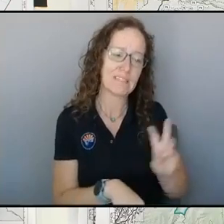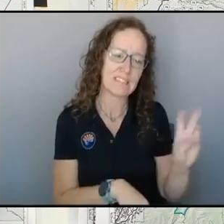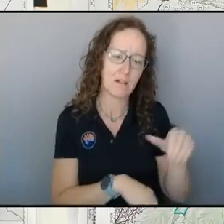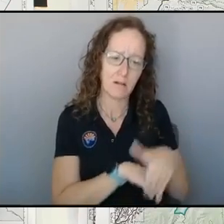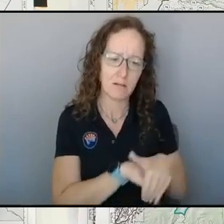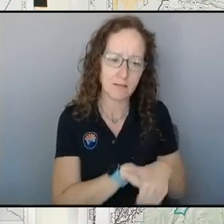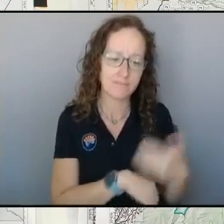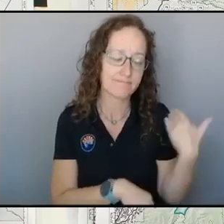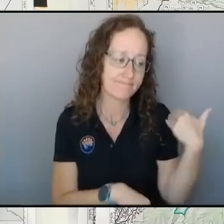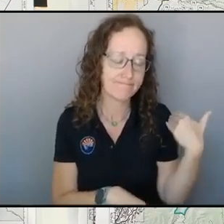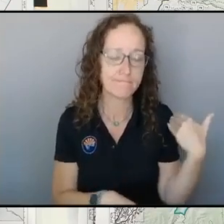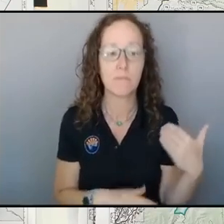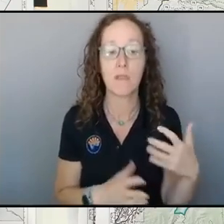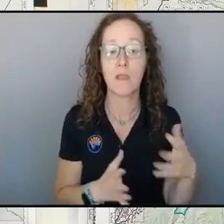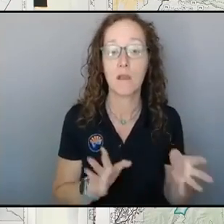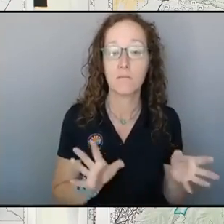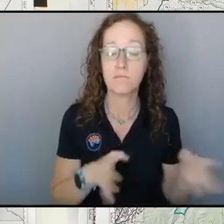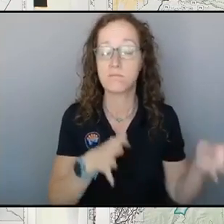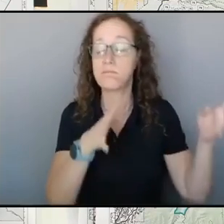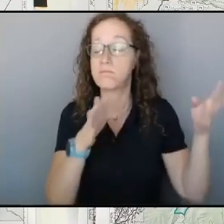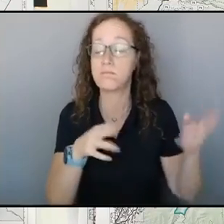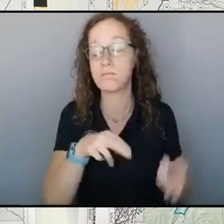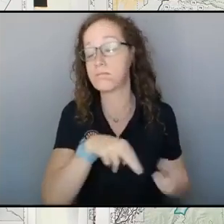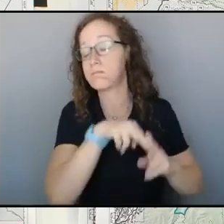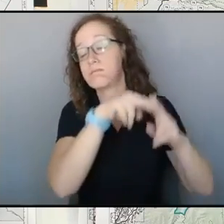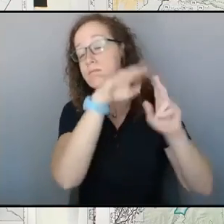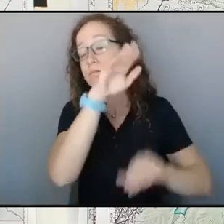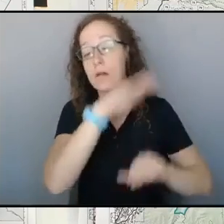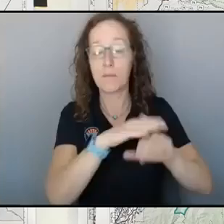up into 30 to 40 miles an hour range and as it comes back down